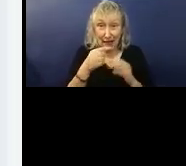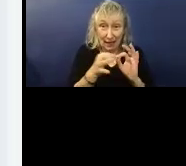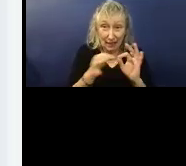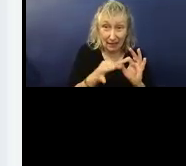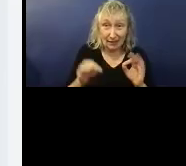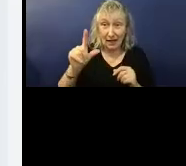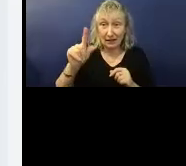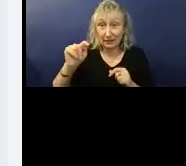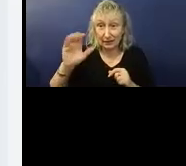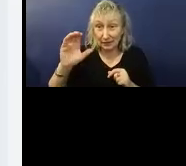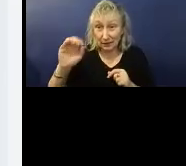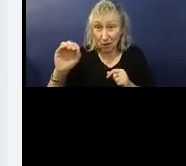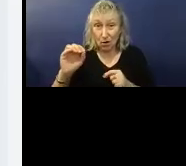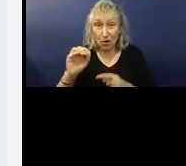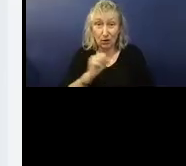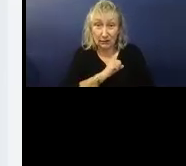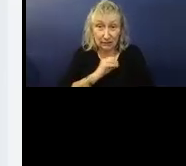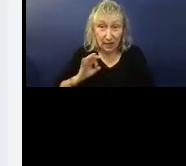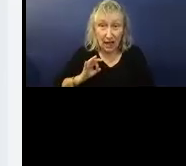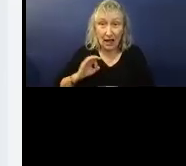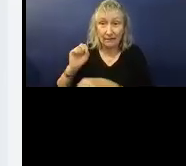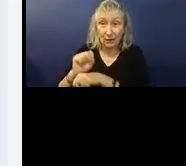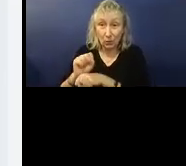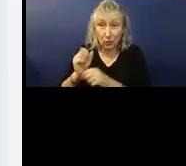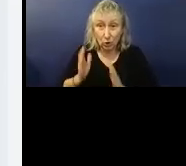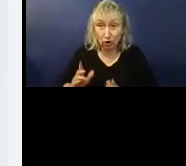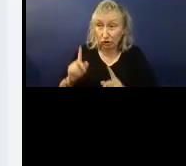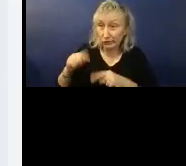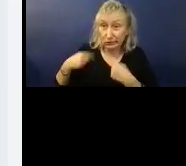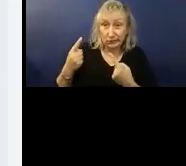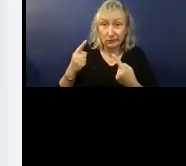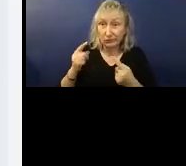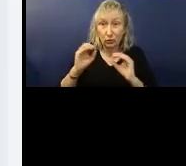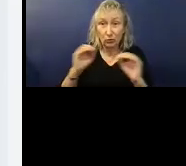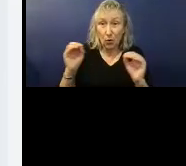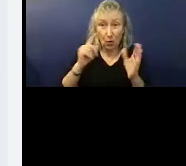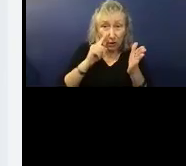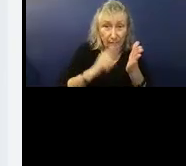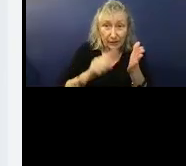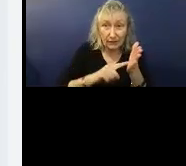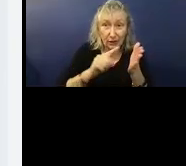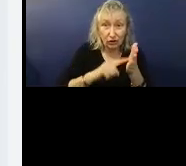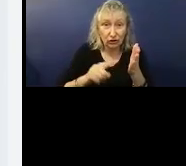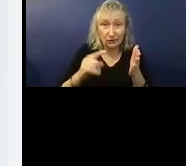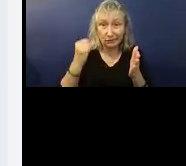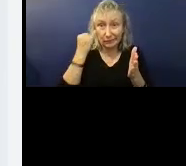these staff as individuals that would not be investigated for a violation of abuse